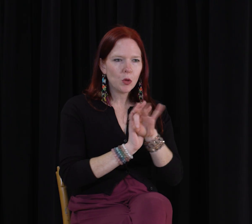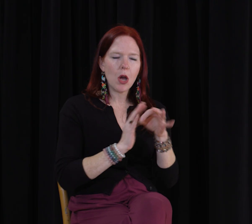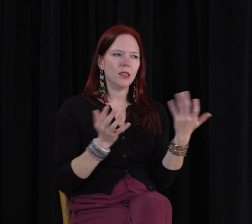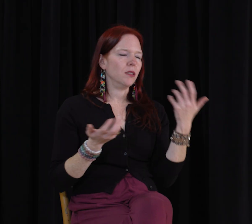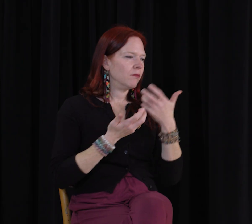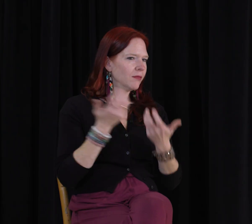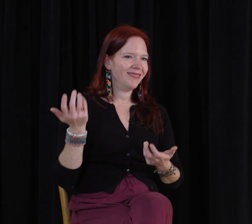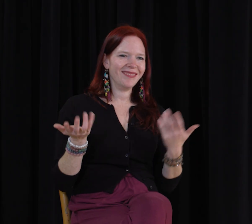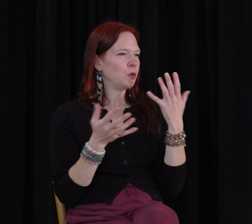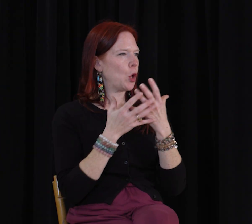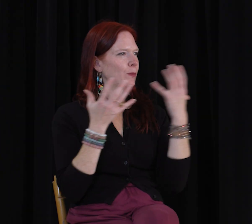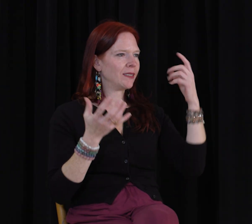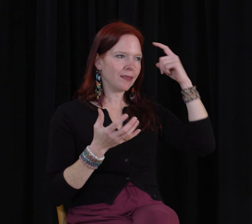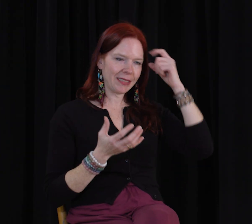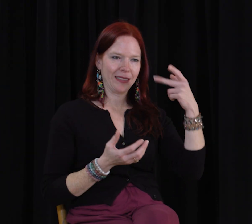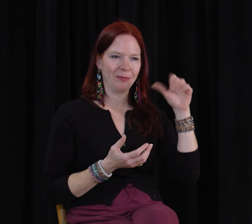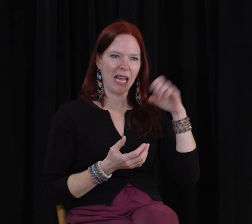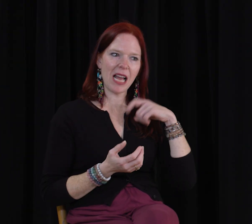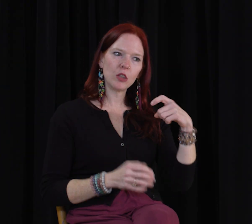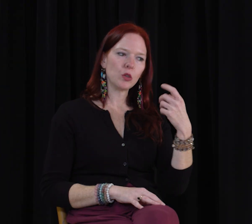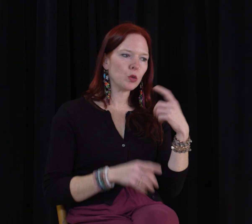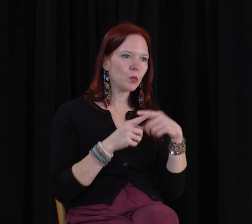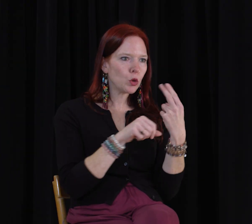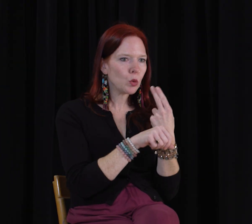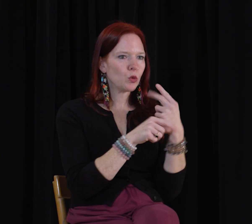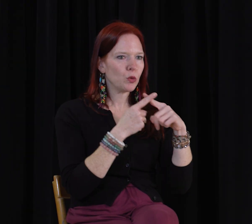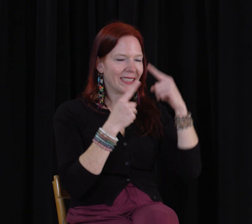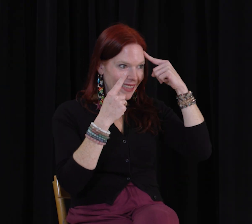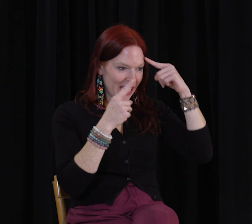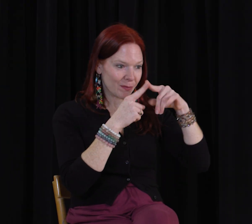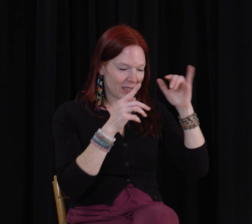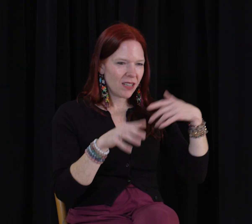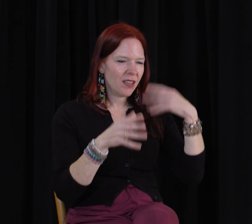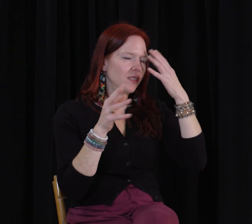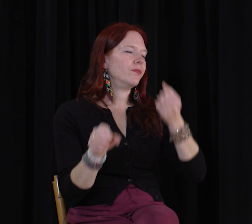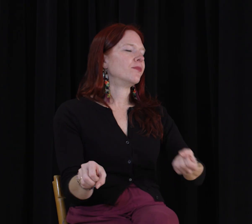wrong choice for the video anyway. It took up so much mental space to think about the sound and music.